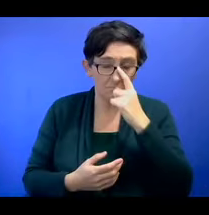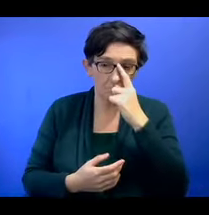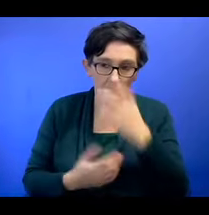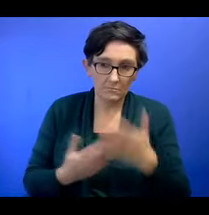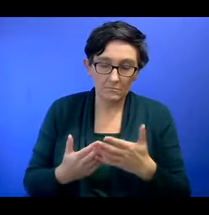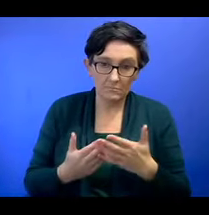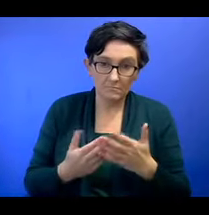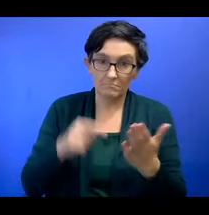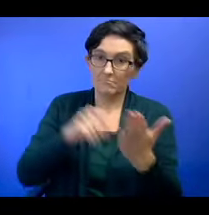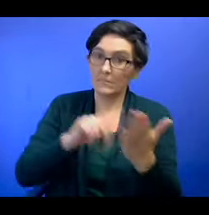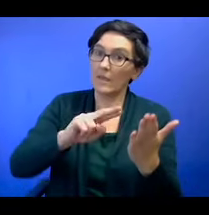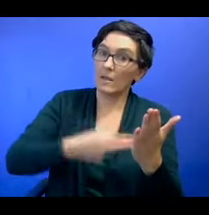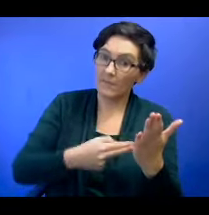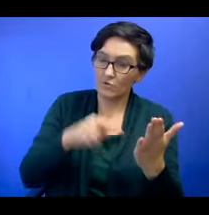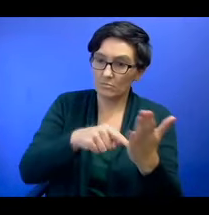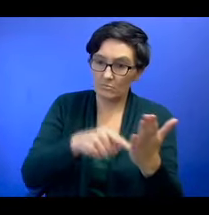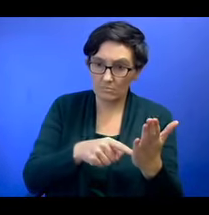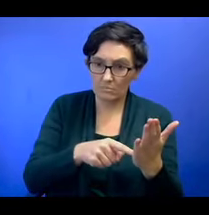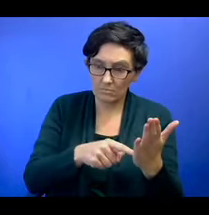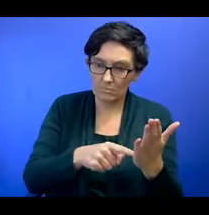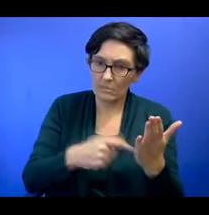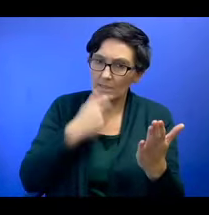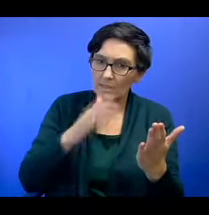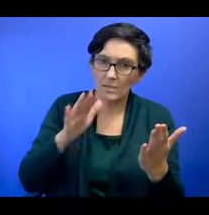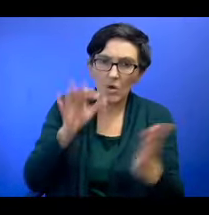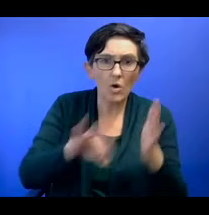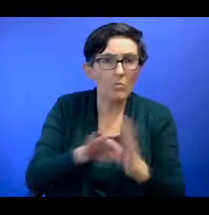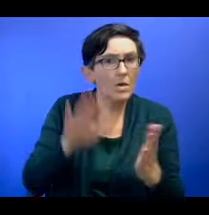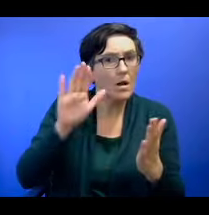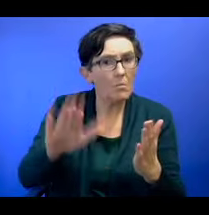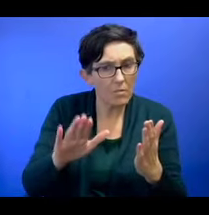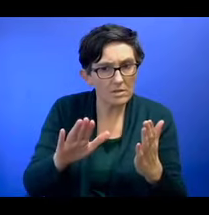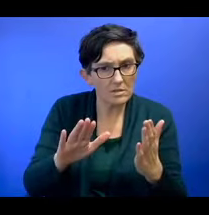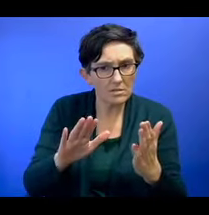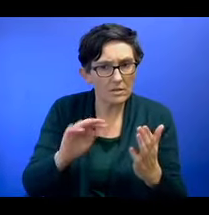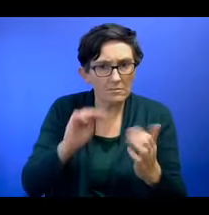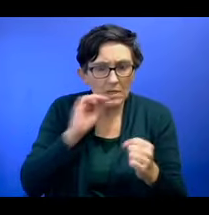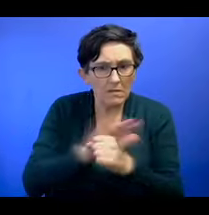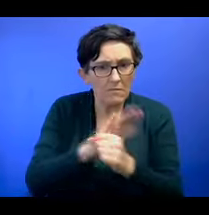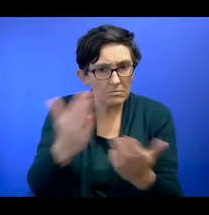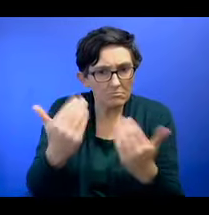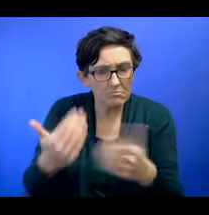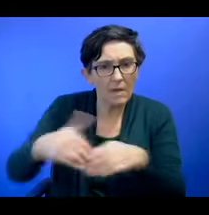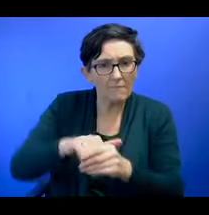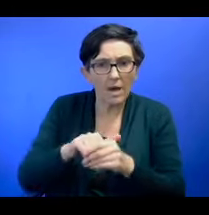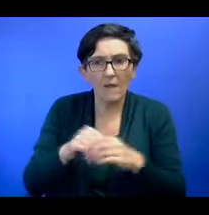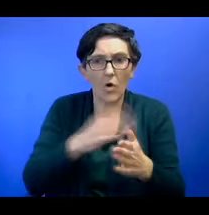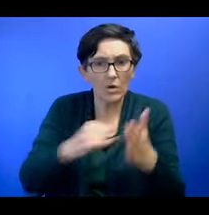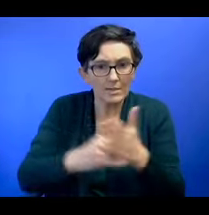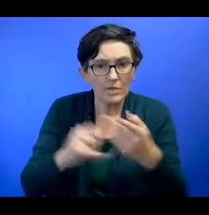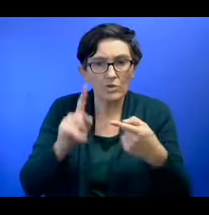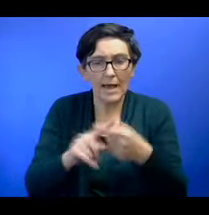The Convention itself obliges governments to meaningfully involve organizations and persons with disabilities,